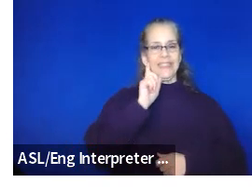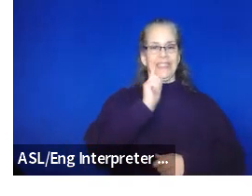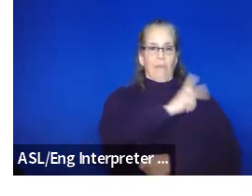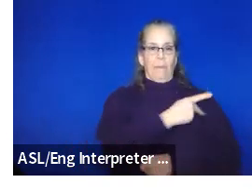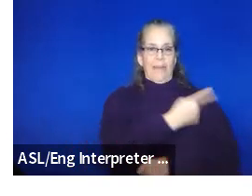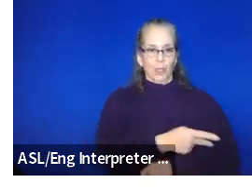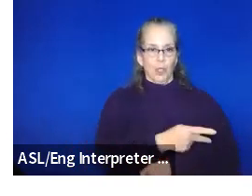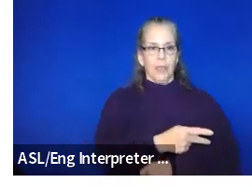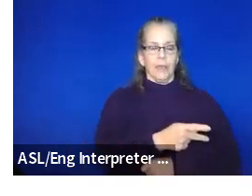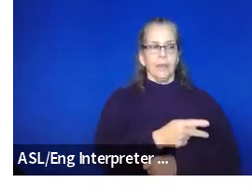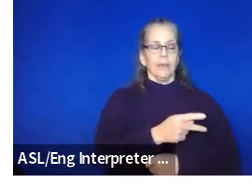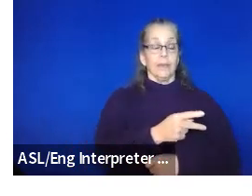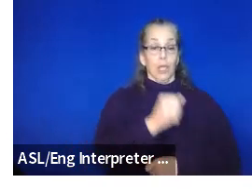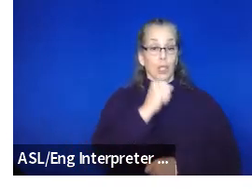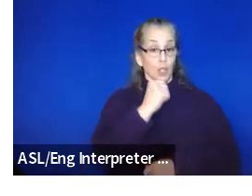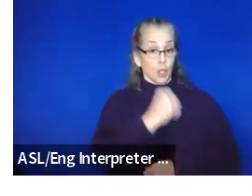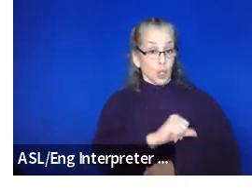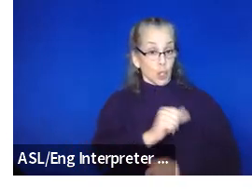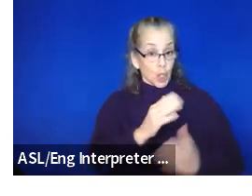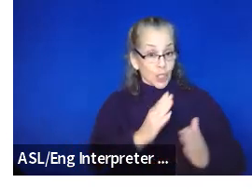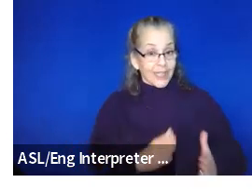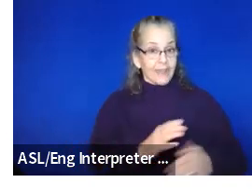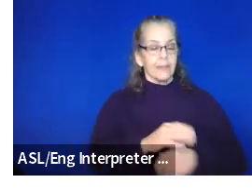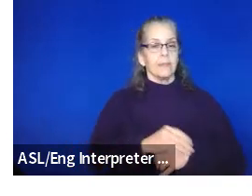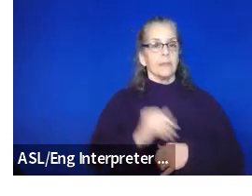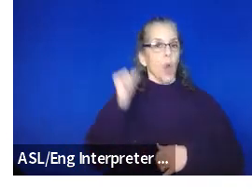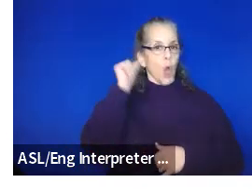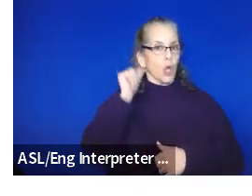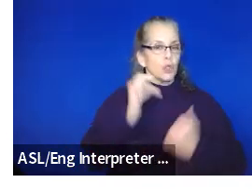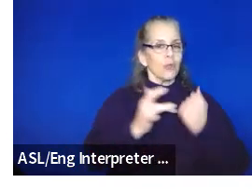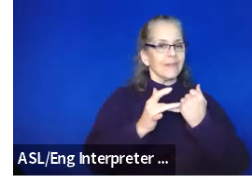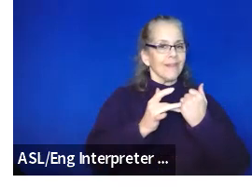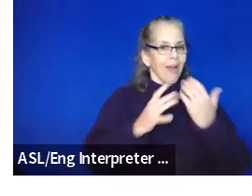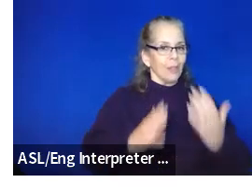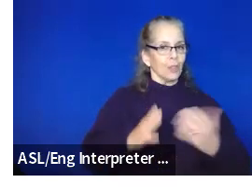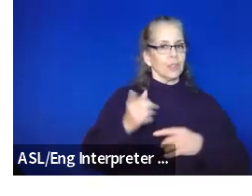In addition to working one on one with patients at his clinic in Seattle, Dr. Ruffin and his